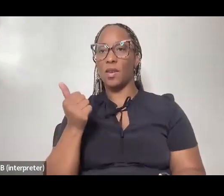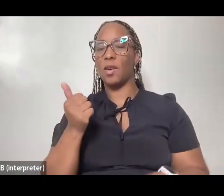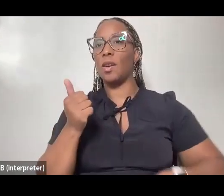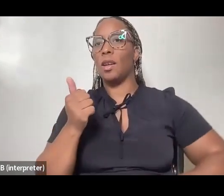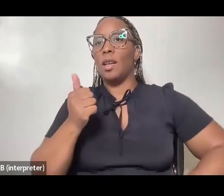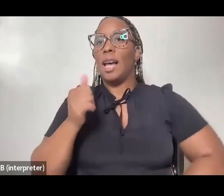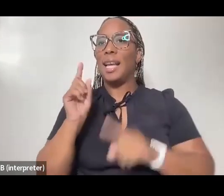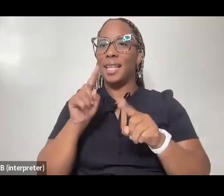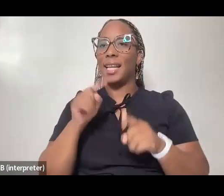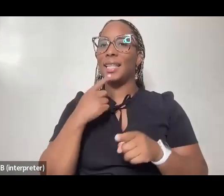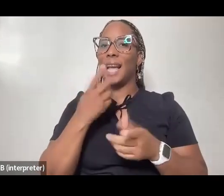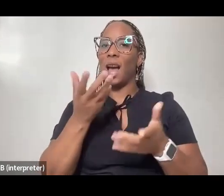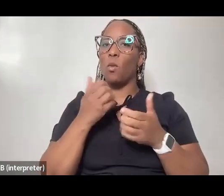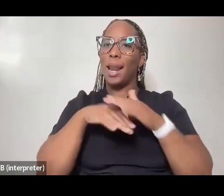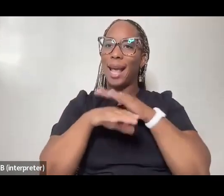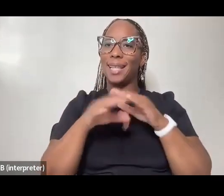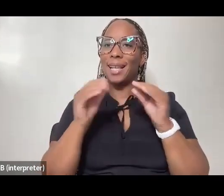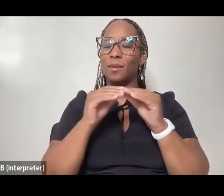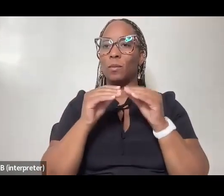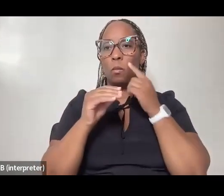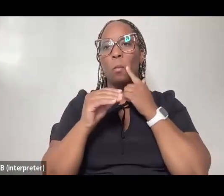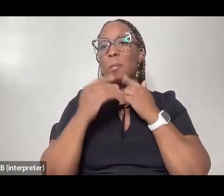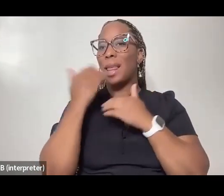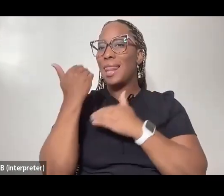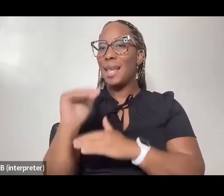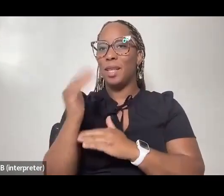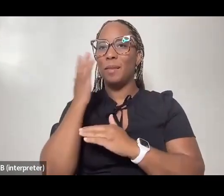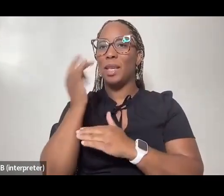I am often severely limited by financial constraints.